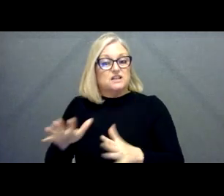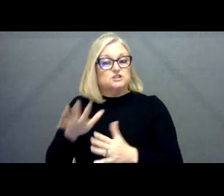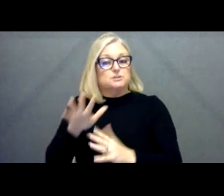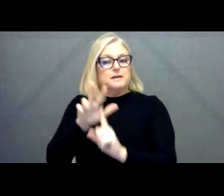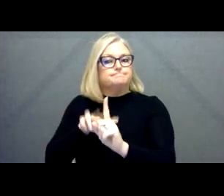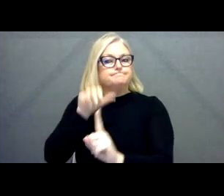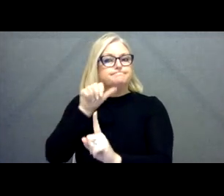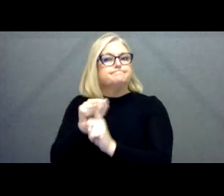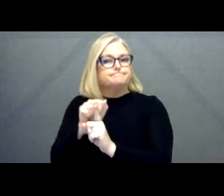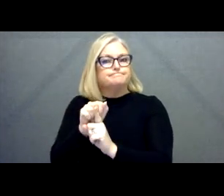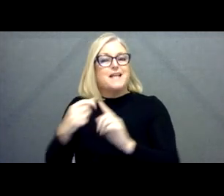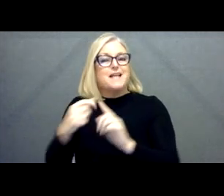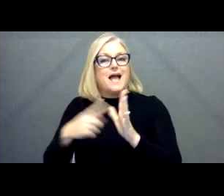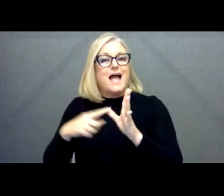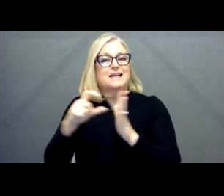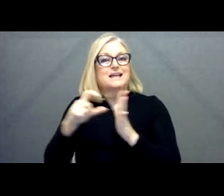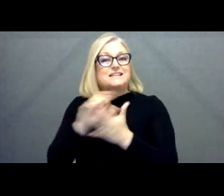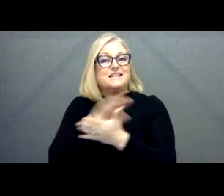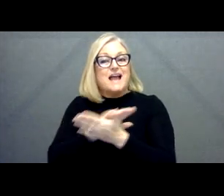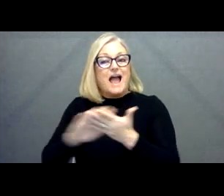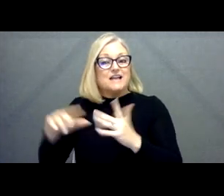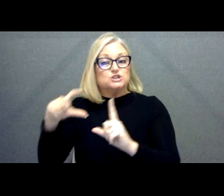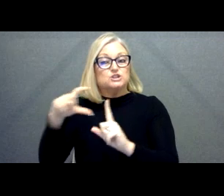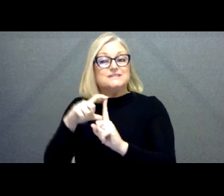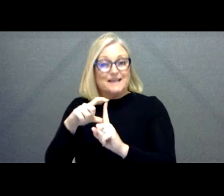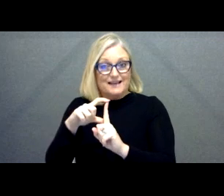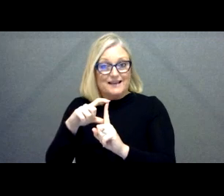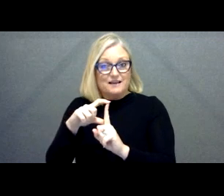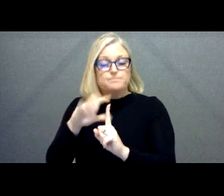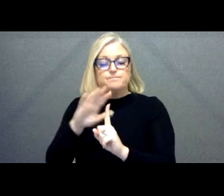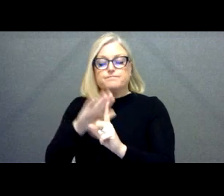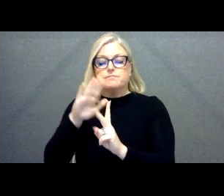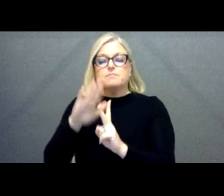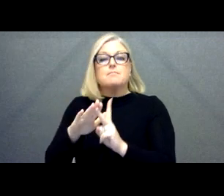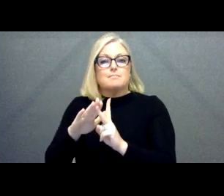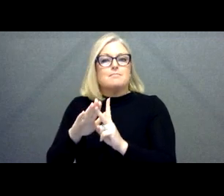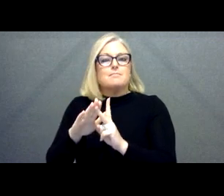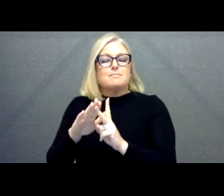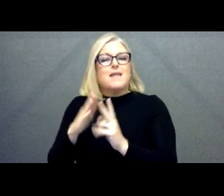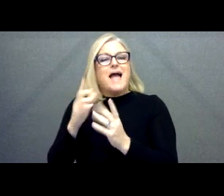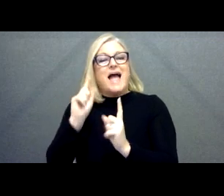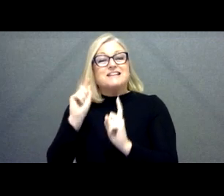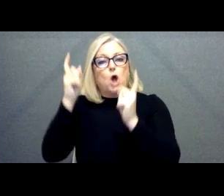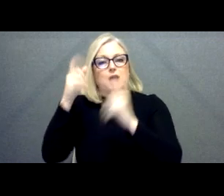um attention deficit hyperactivity disorder generalized anxiety disorder and persistent